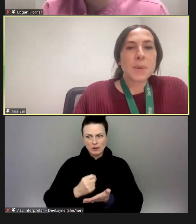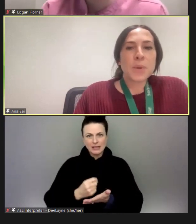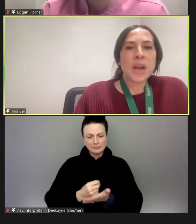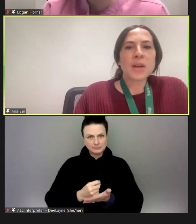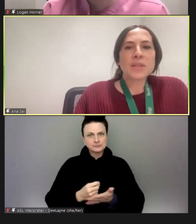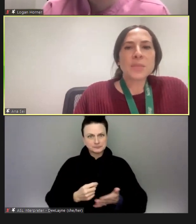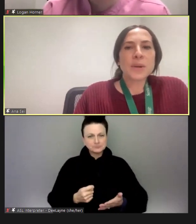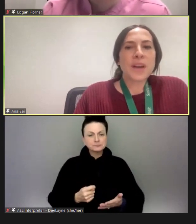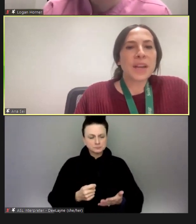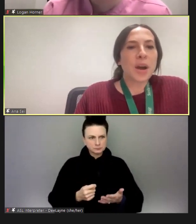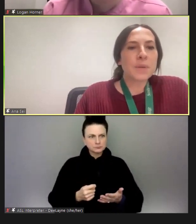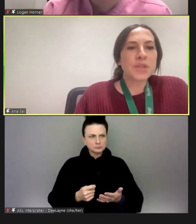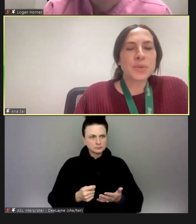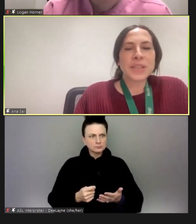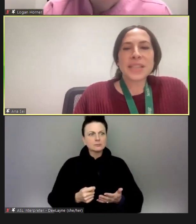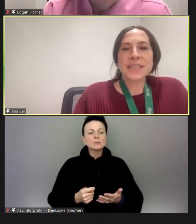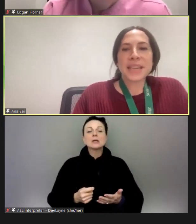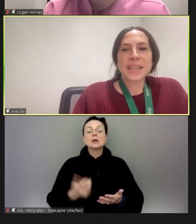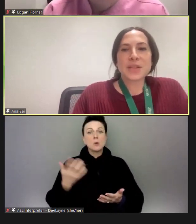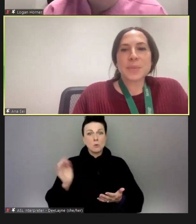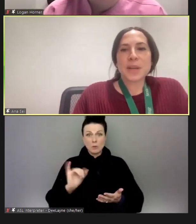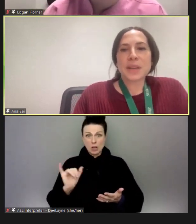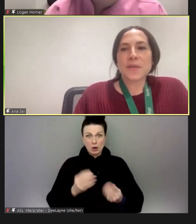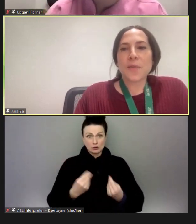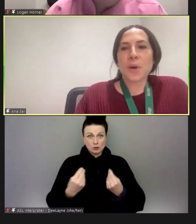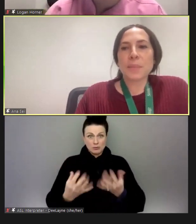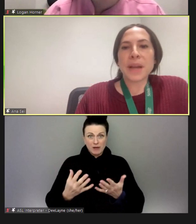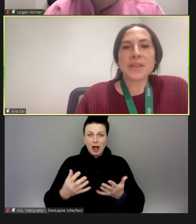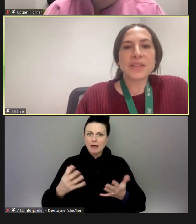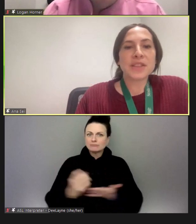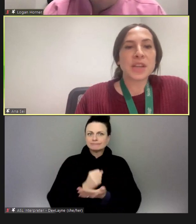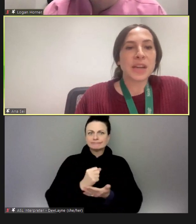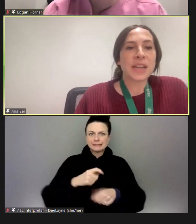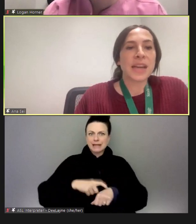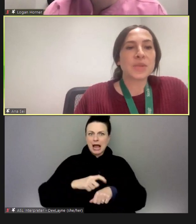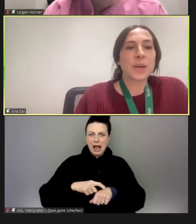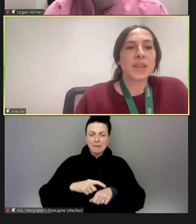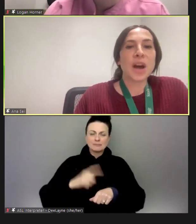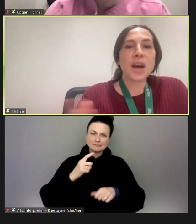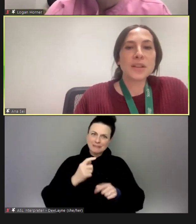we also provide opportunities each month